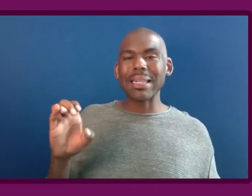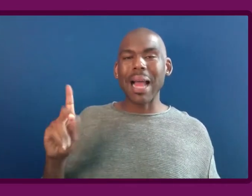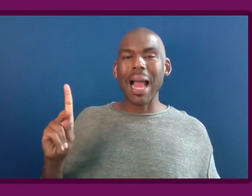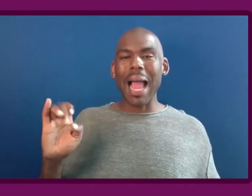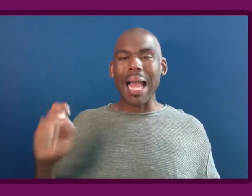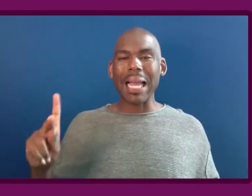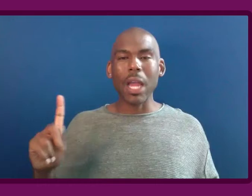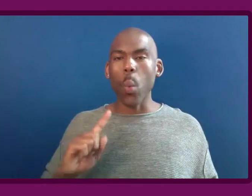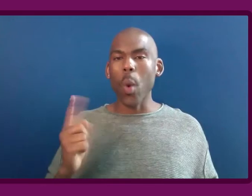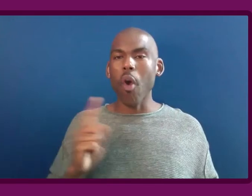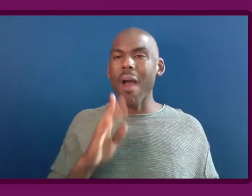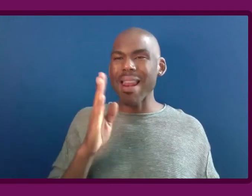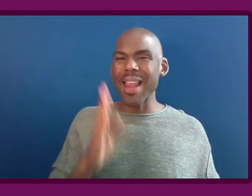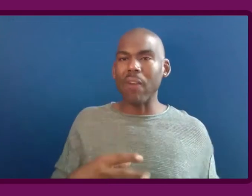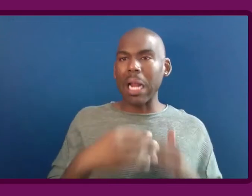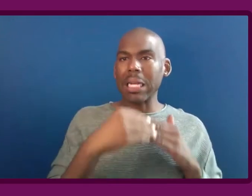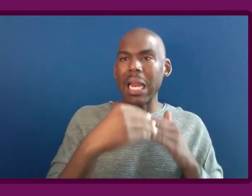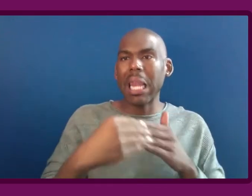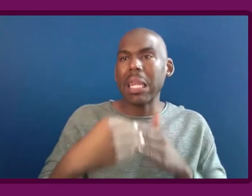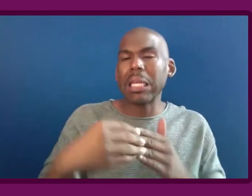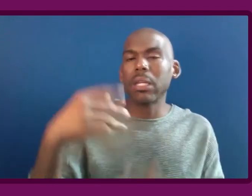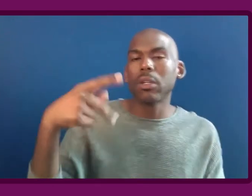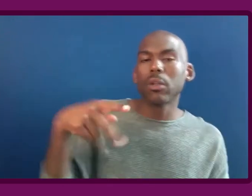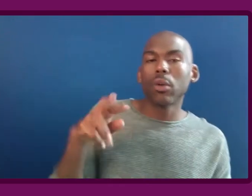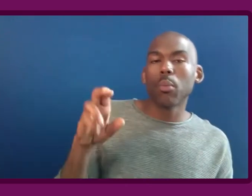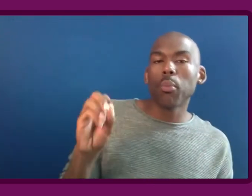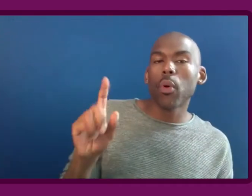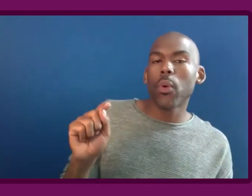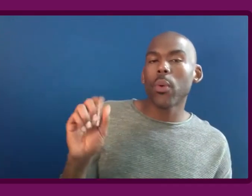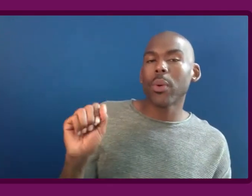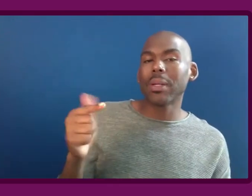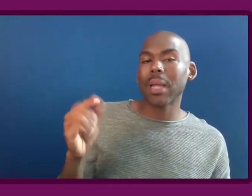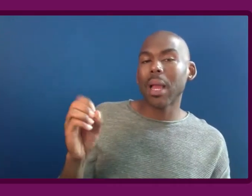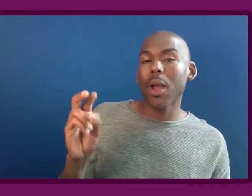the protagonists of our own stories. These are the very first times that we've